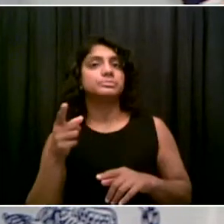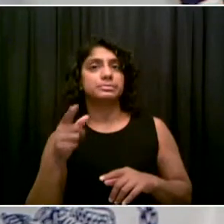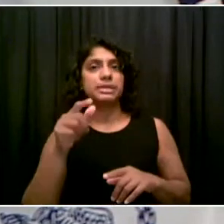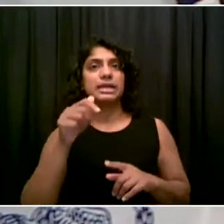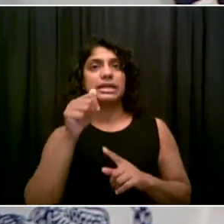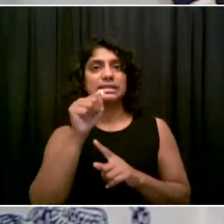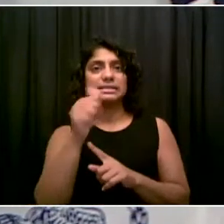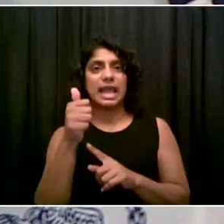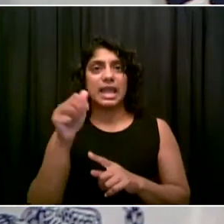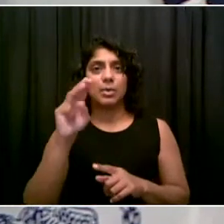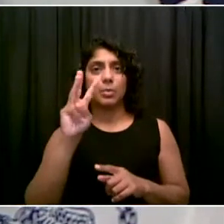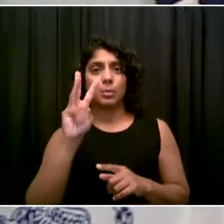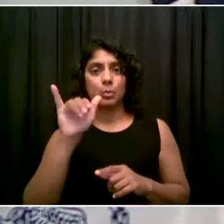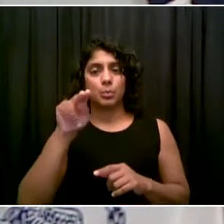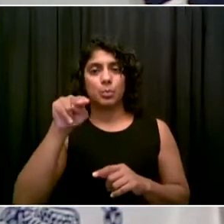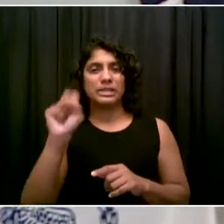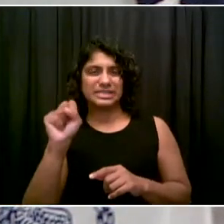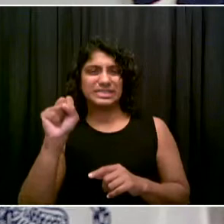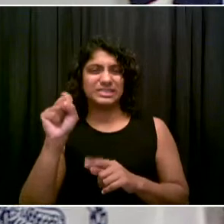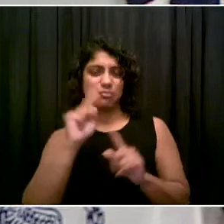HER NEXT QUESTION GOES TO